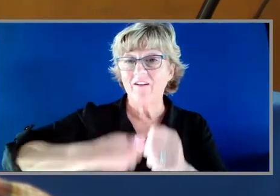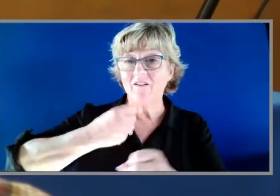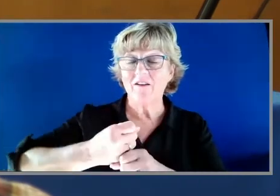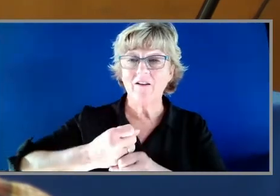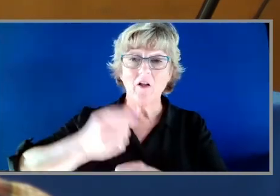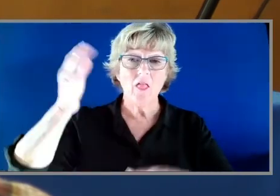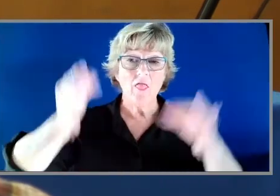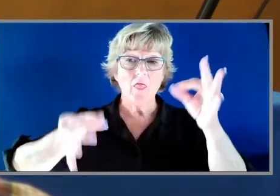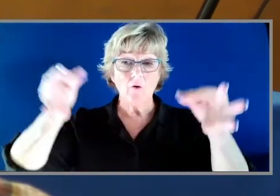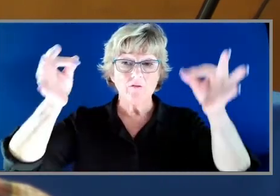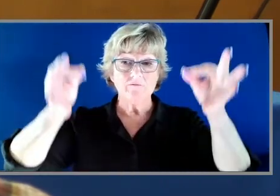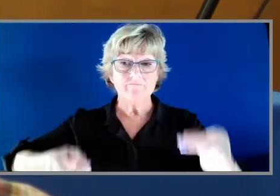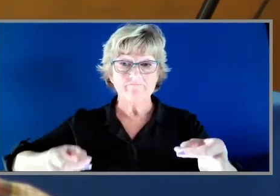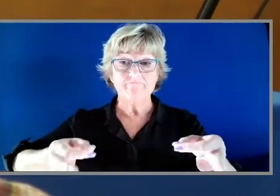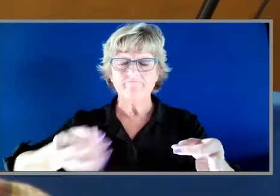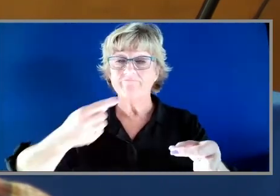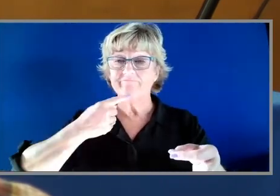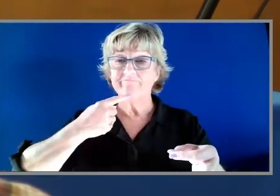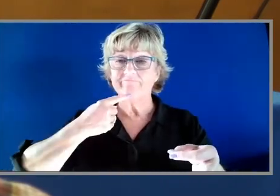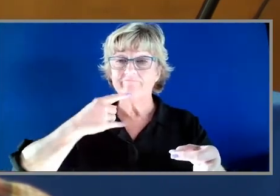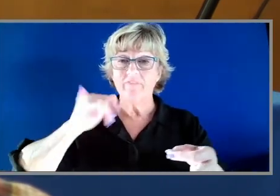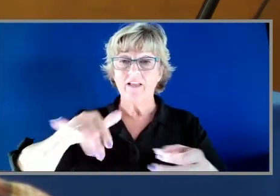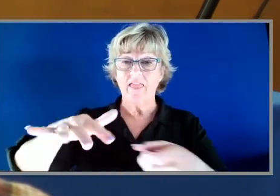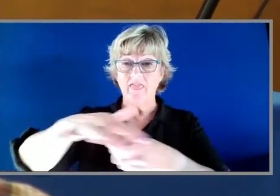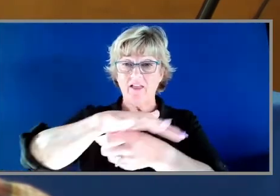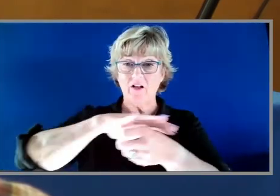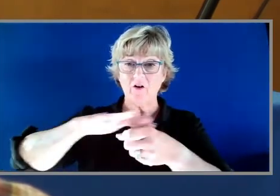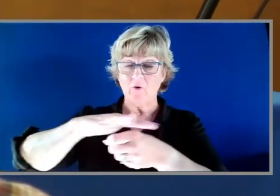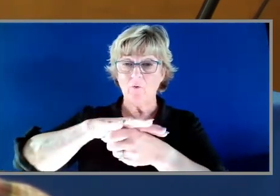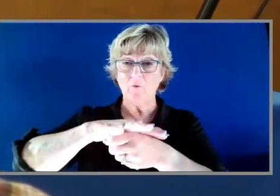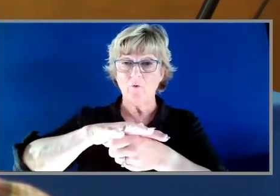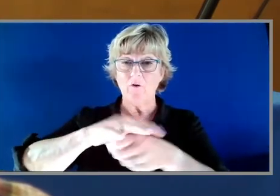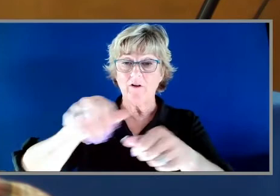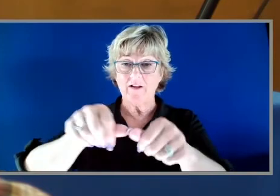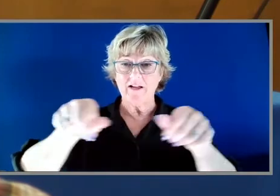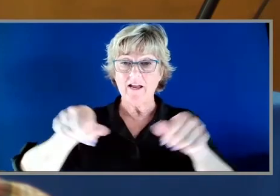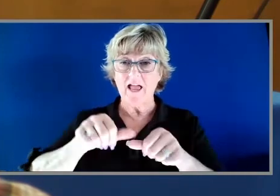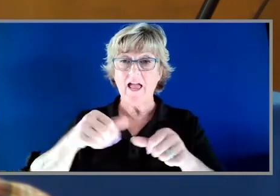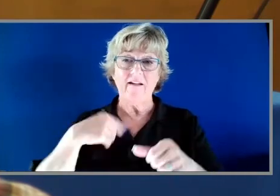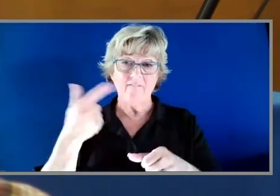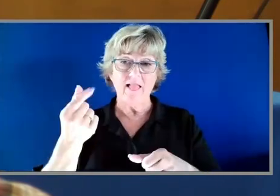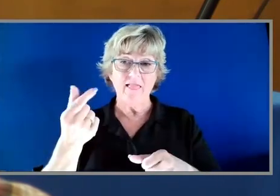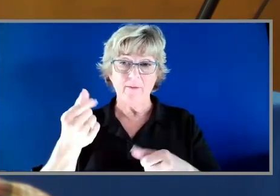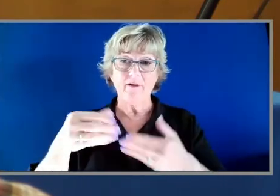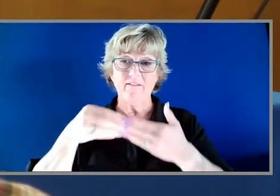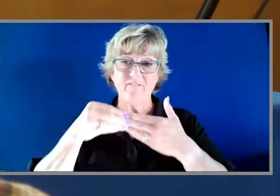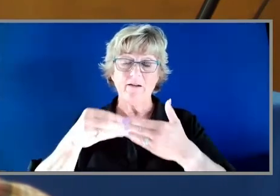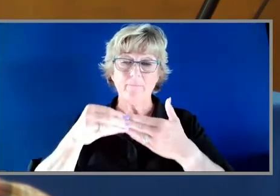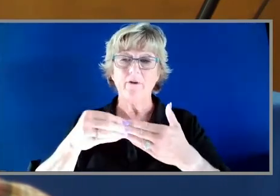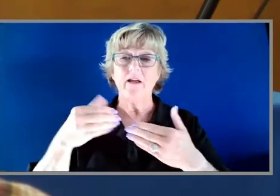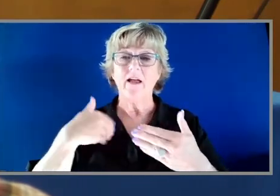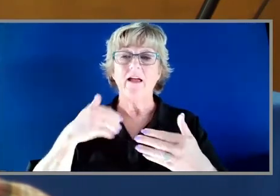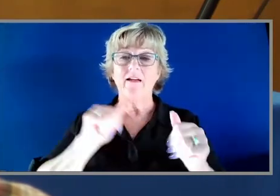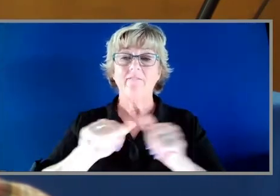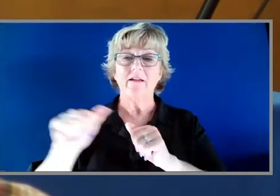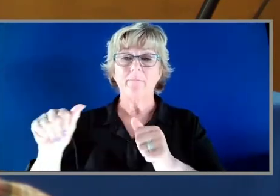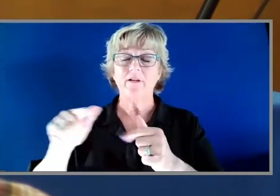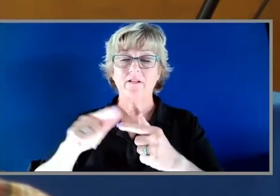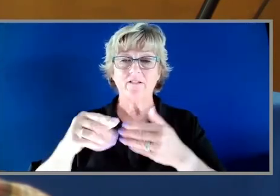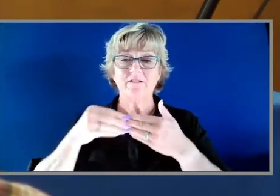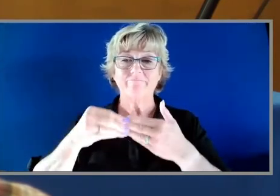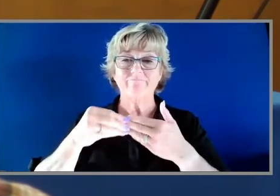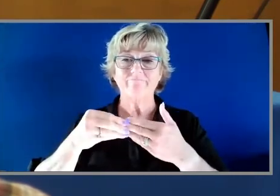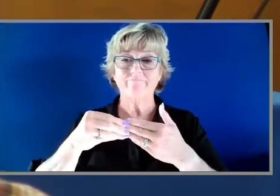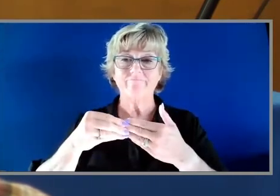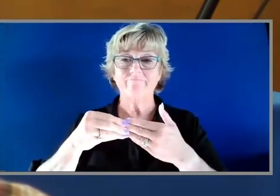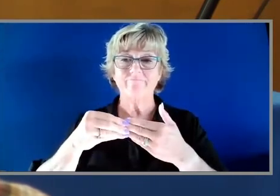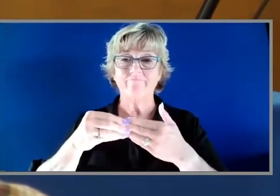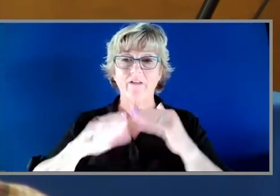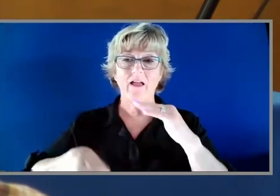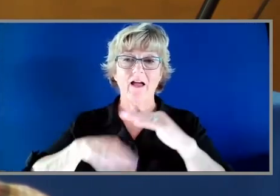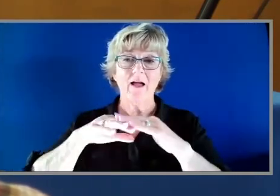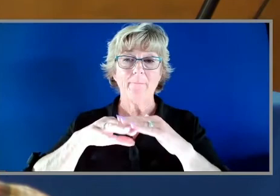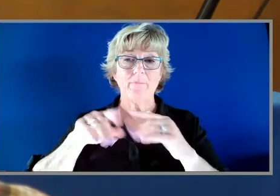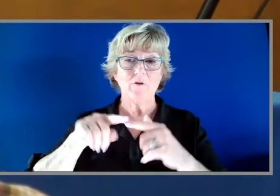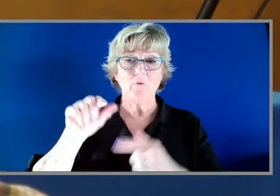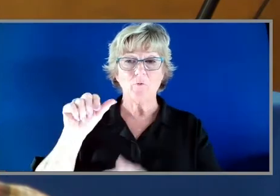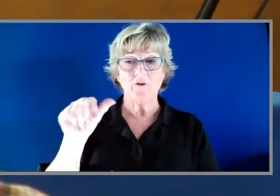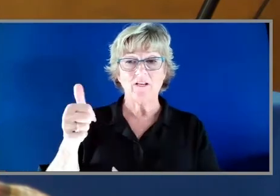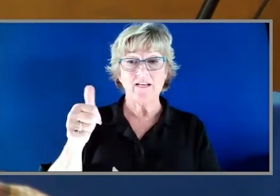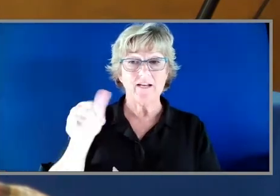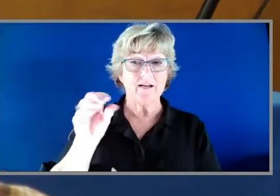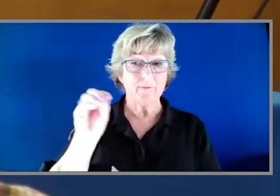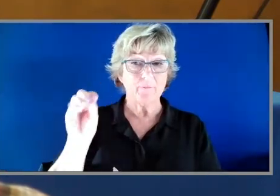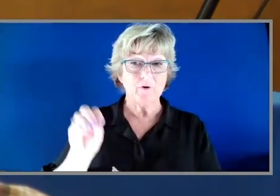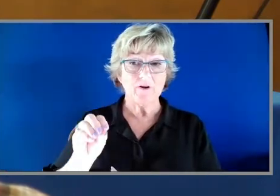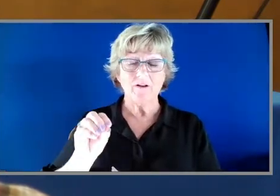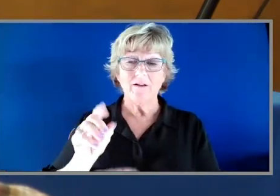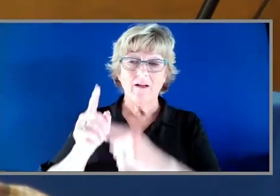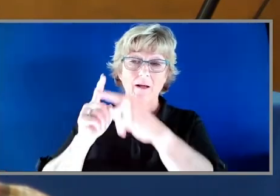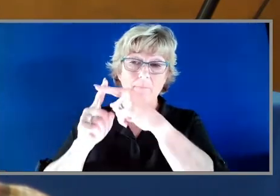Studio: Over the years, courts have ruled that local local jurisdictions have some flexibility and they have the